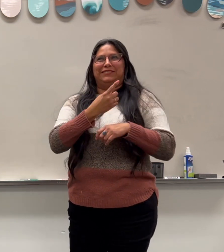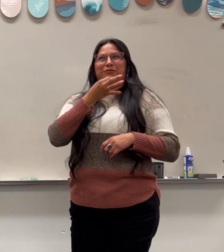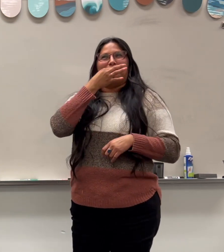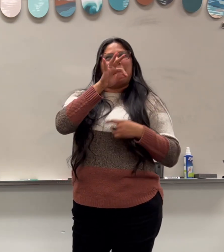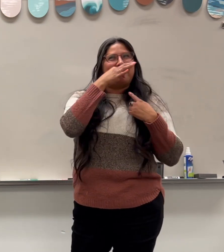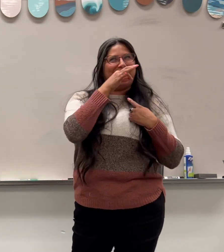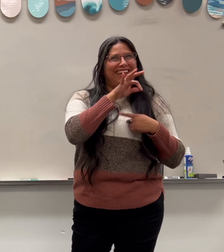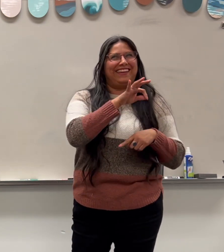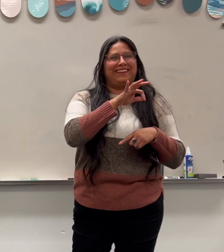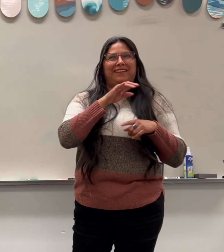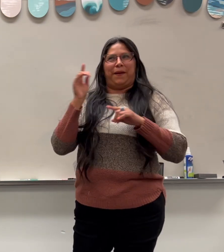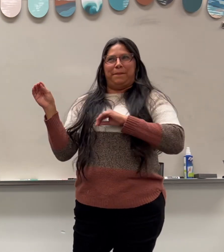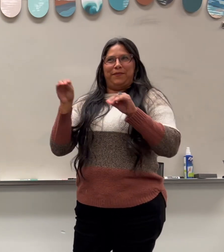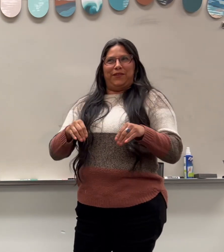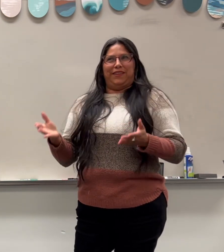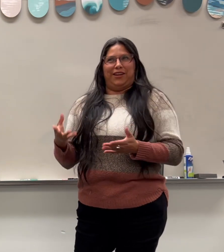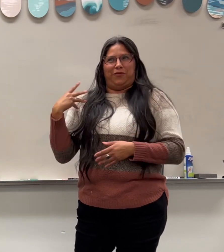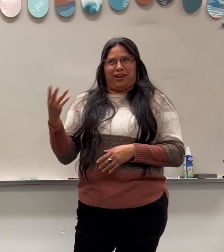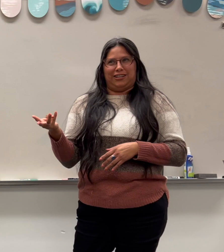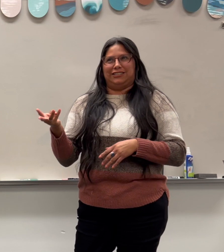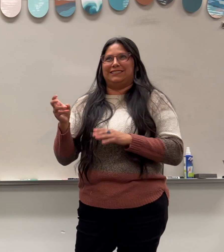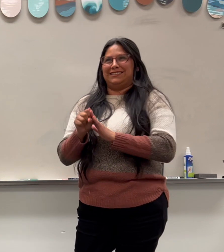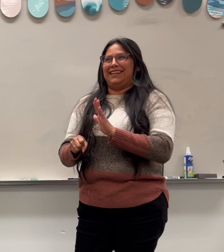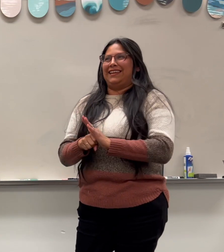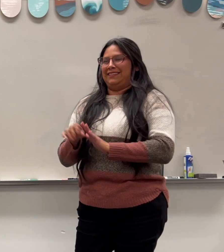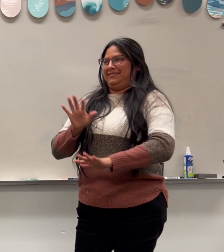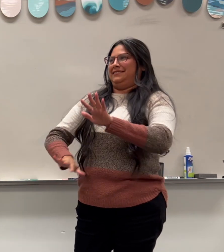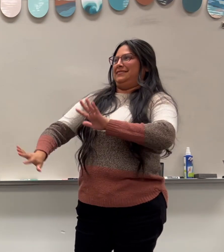for many years I used this sign for strawberry I moved here to Washington State